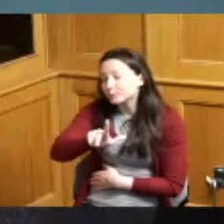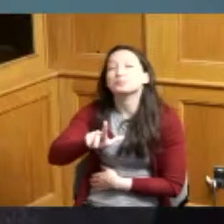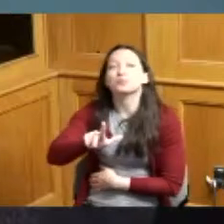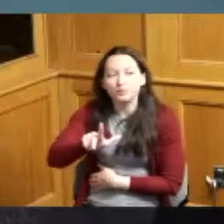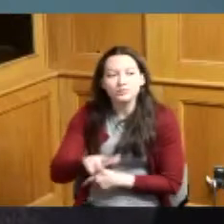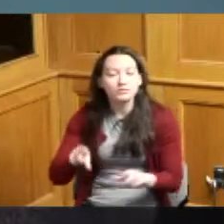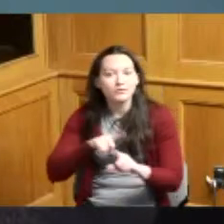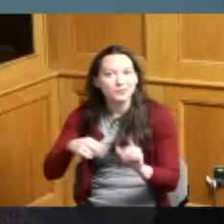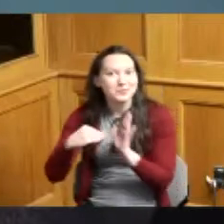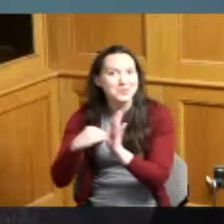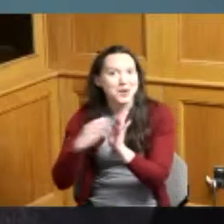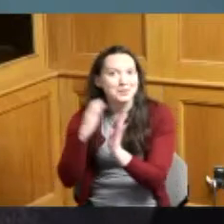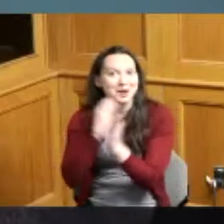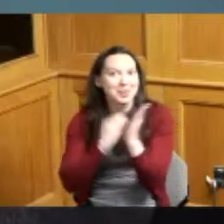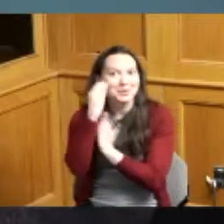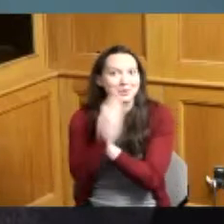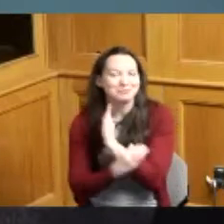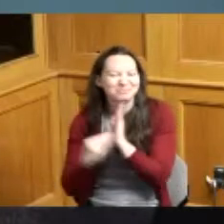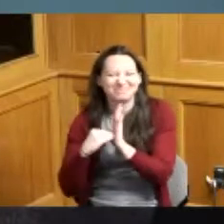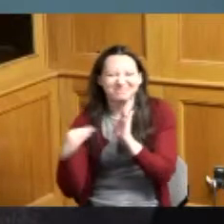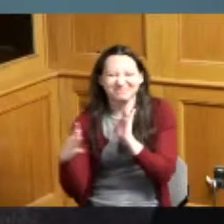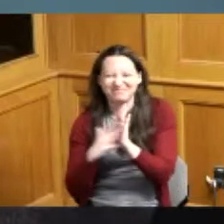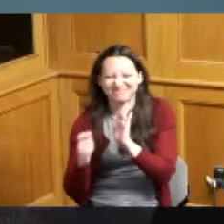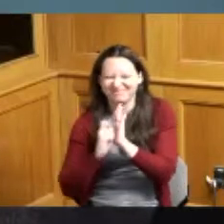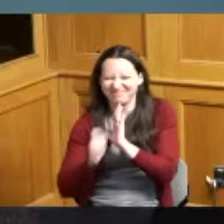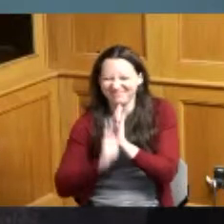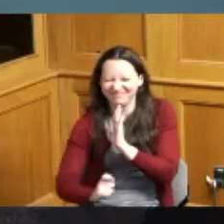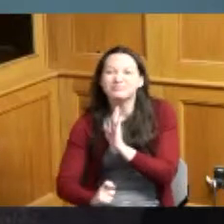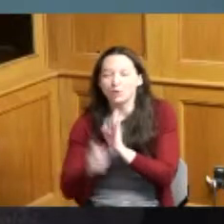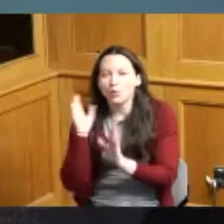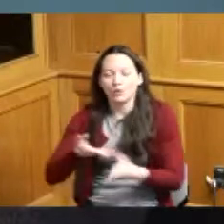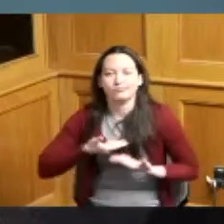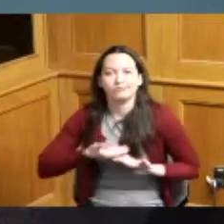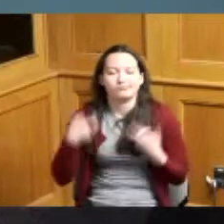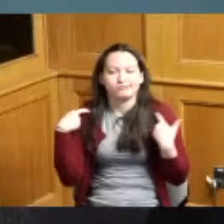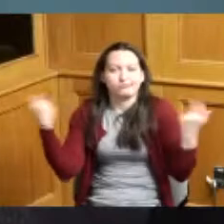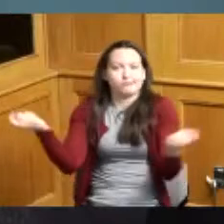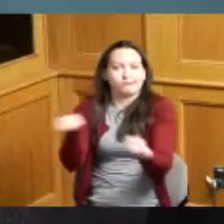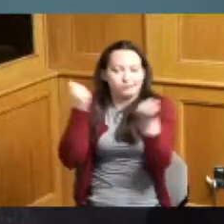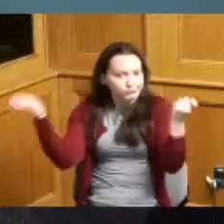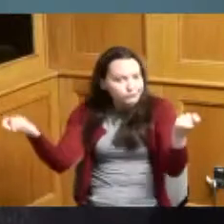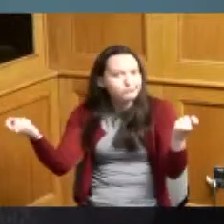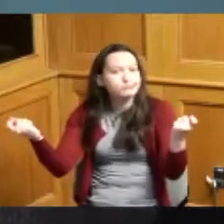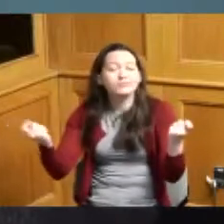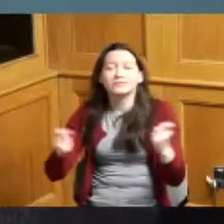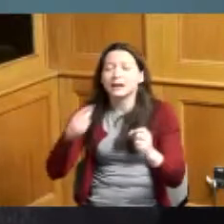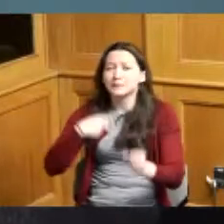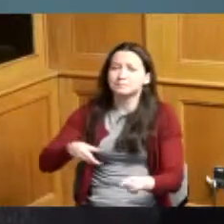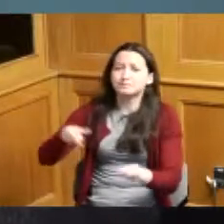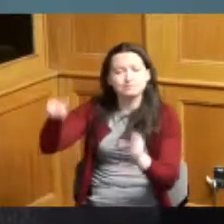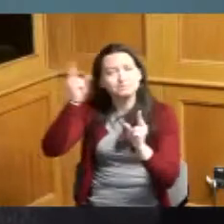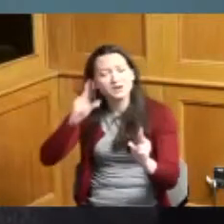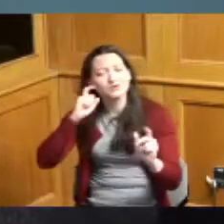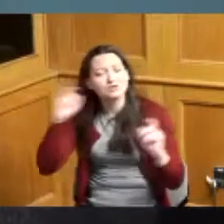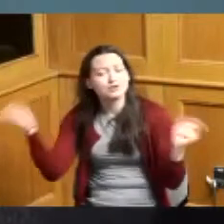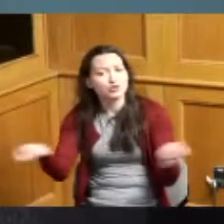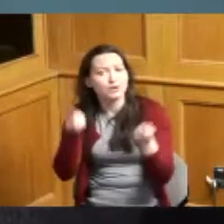put it on your calendar there'll be a induction um ceremony and dedication ceremony at the Cincinnati